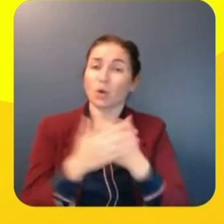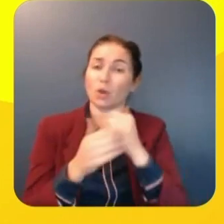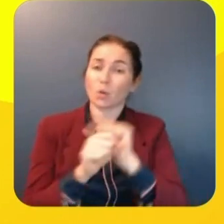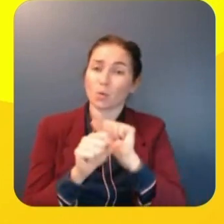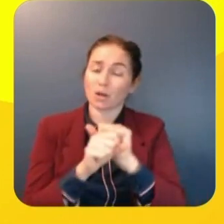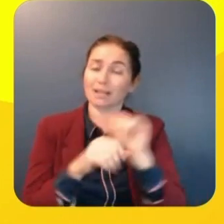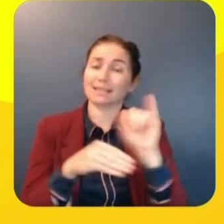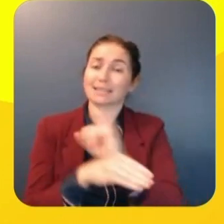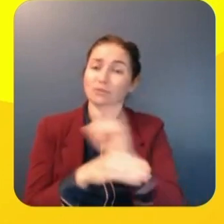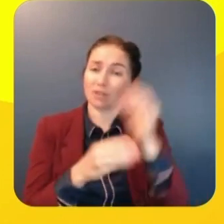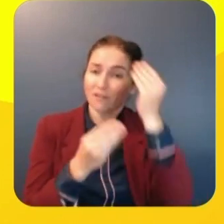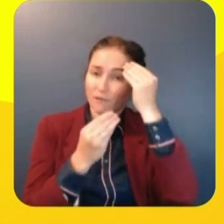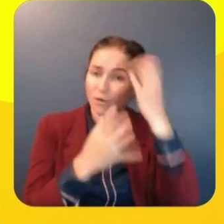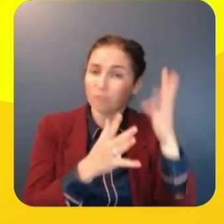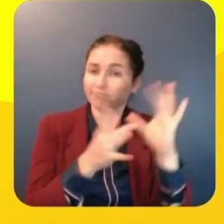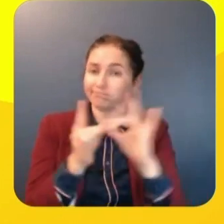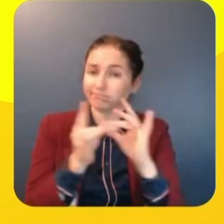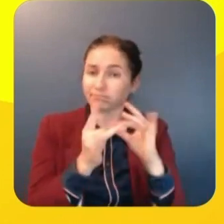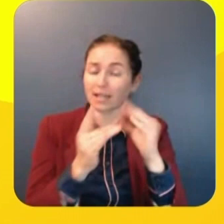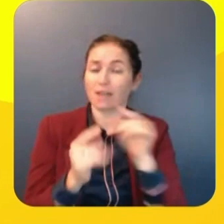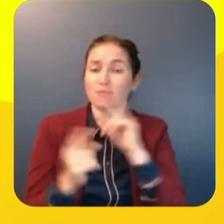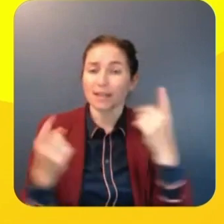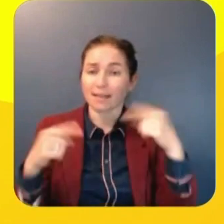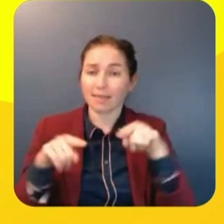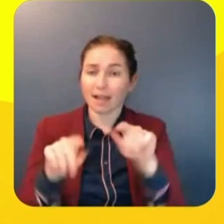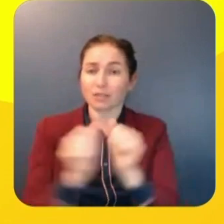interconnected and aligns with internal goals and processes.